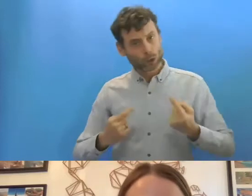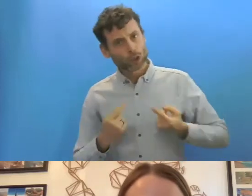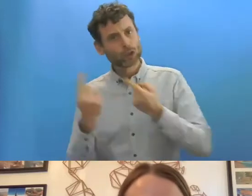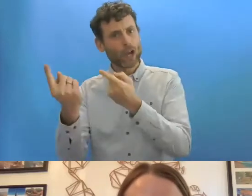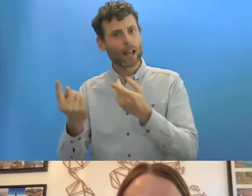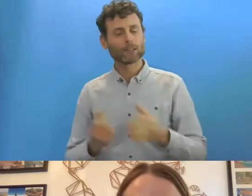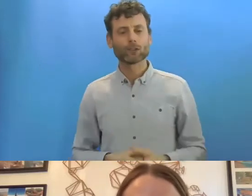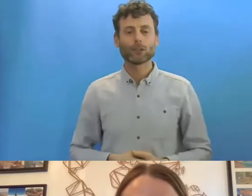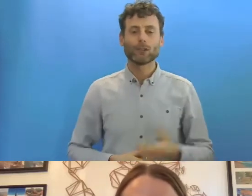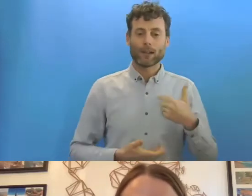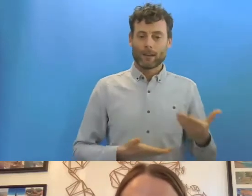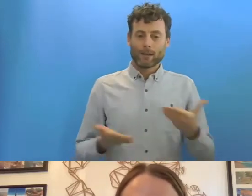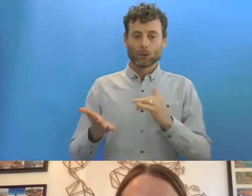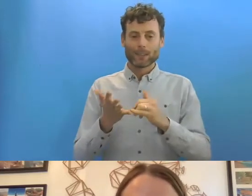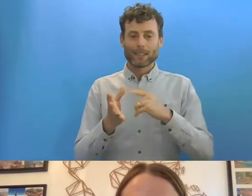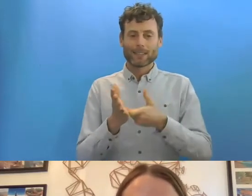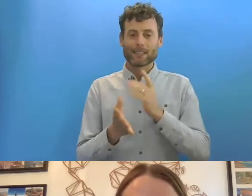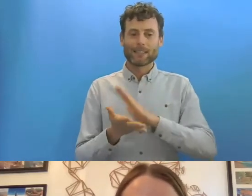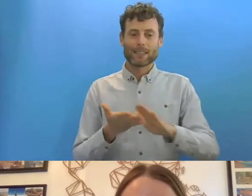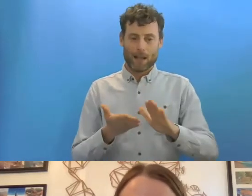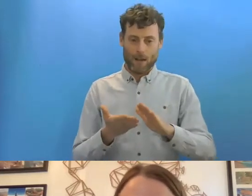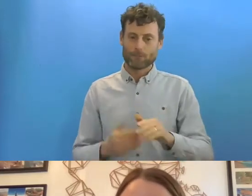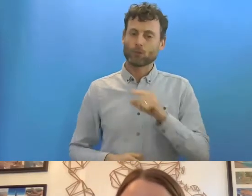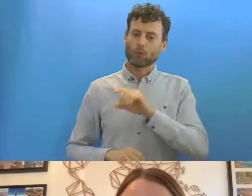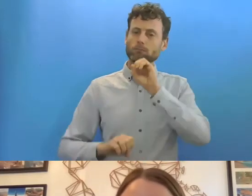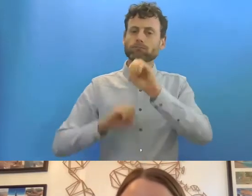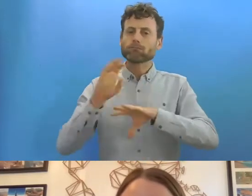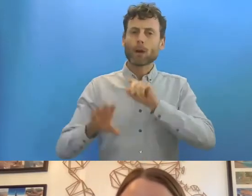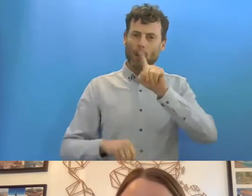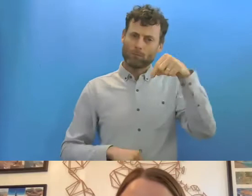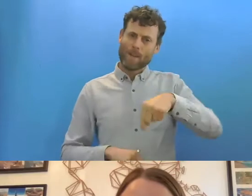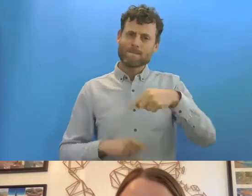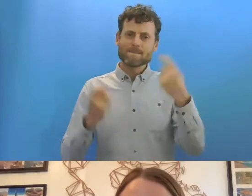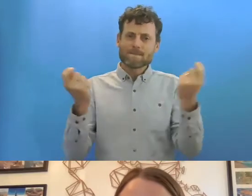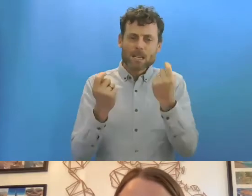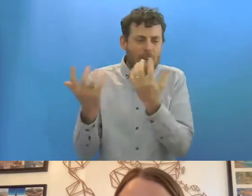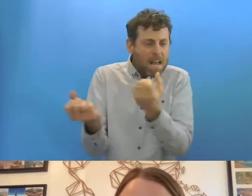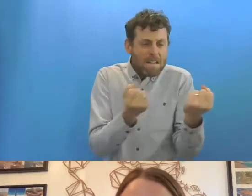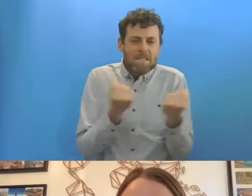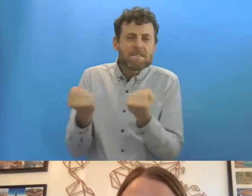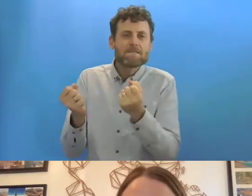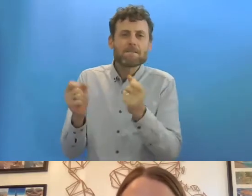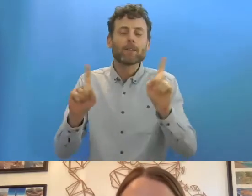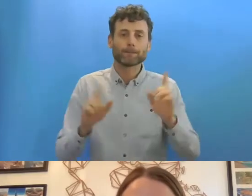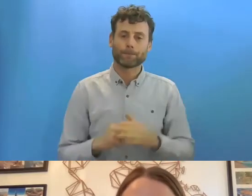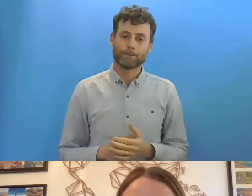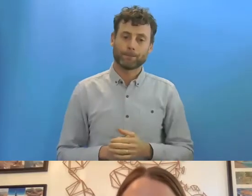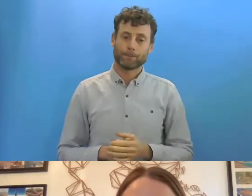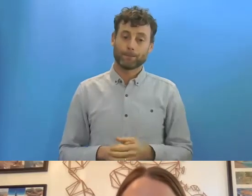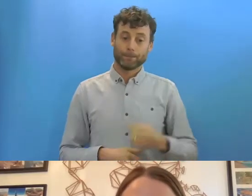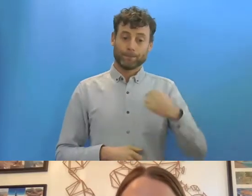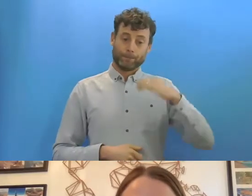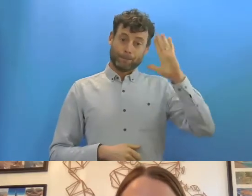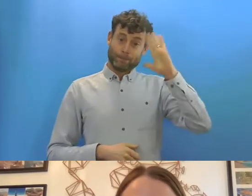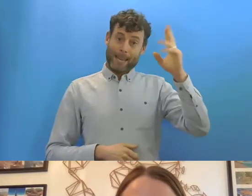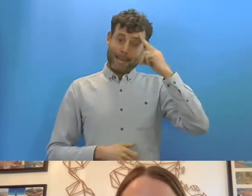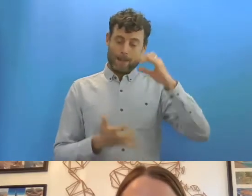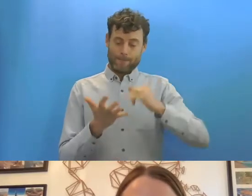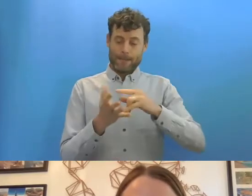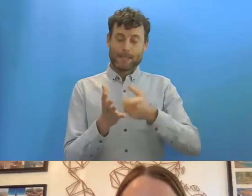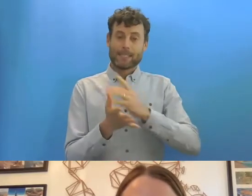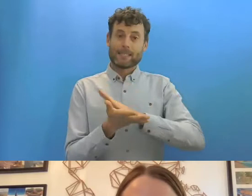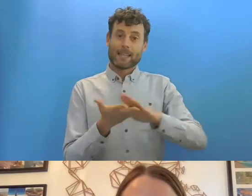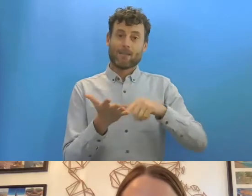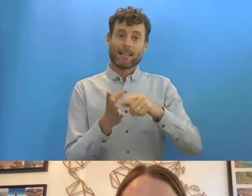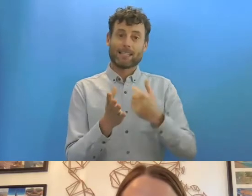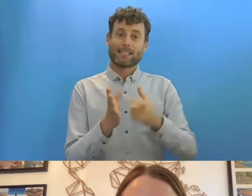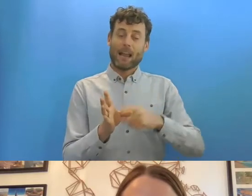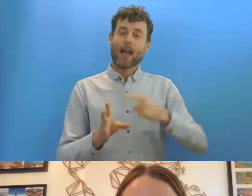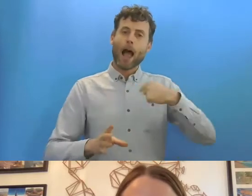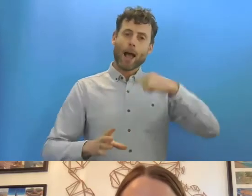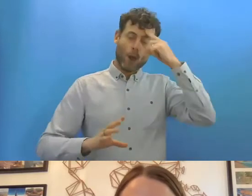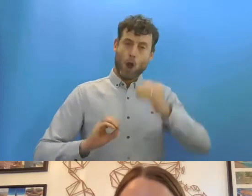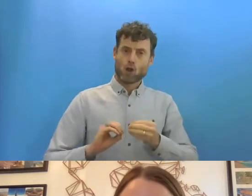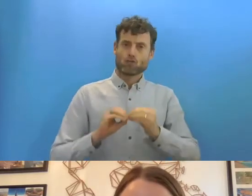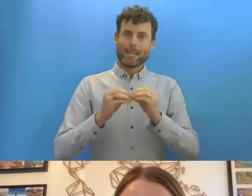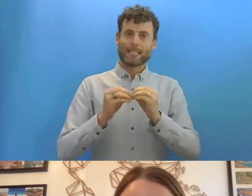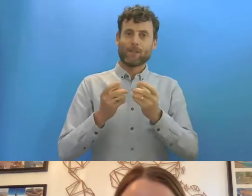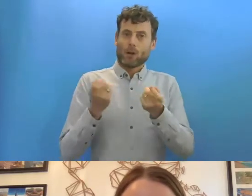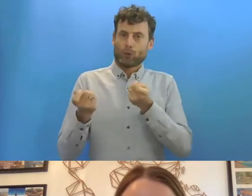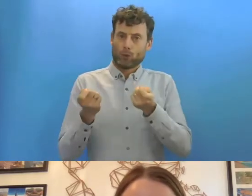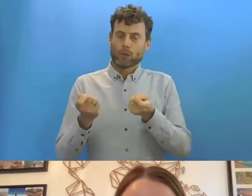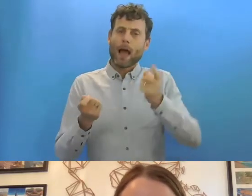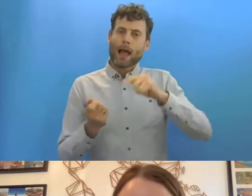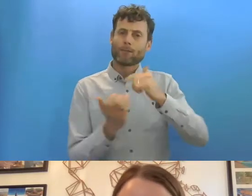audiences may have of that work, and now I think I'm going to hand over to Sarah who has led on the programming this year for us to talk a bit about the context of the Festival.